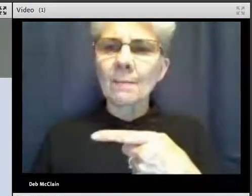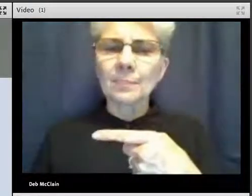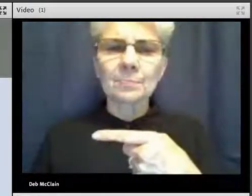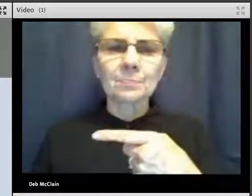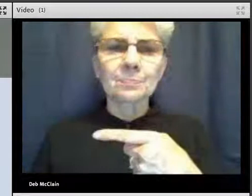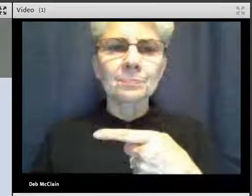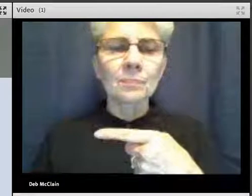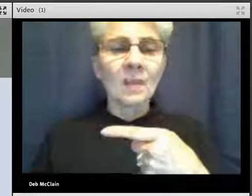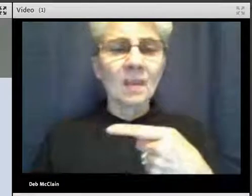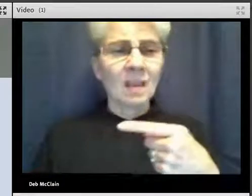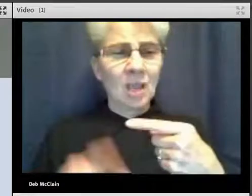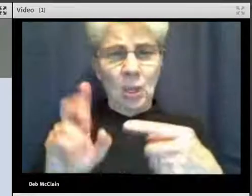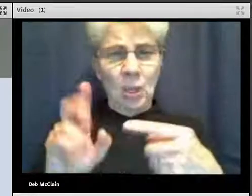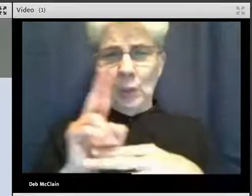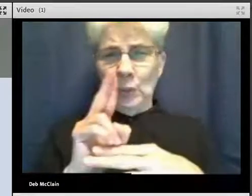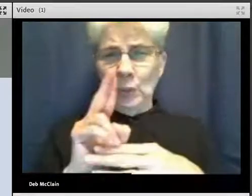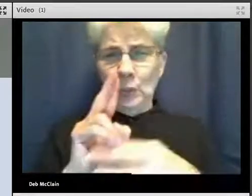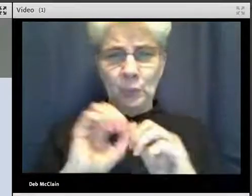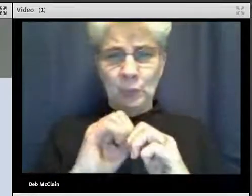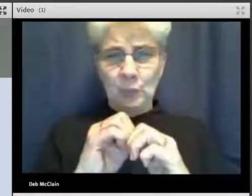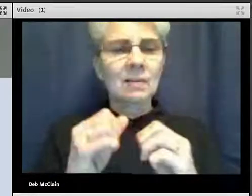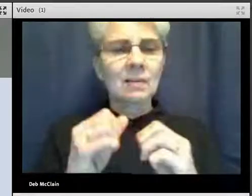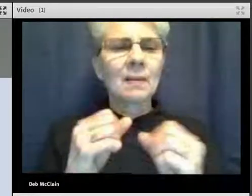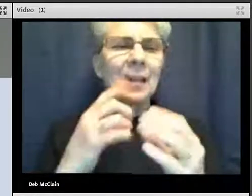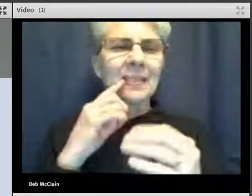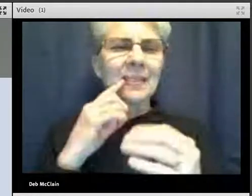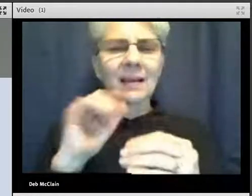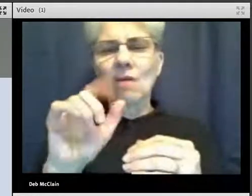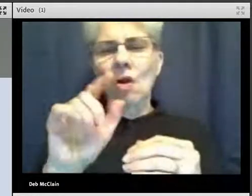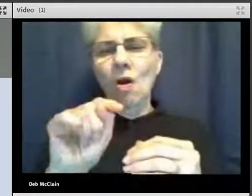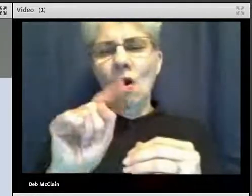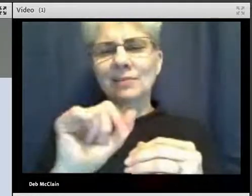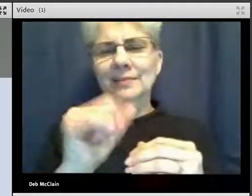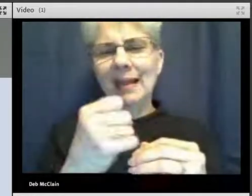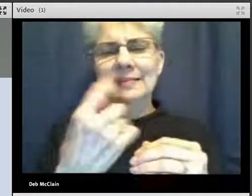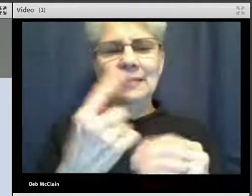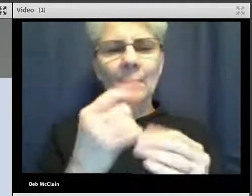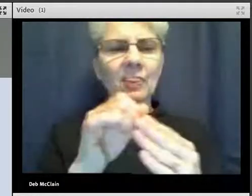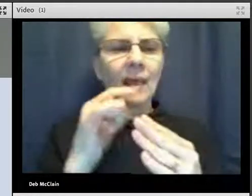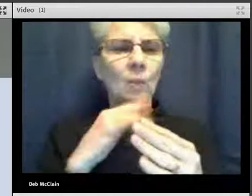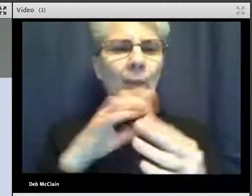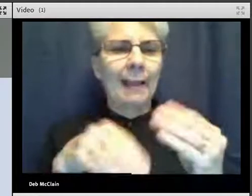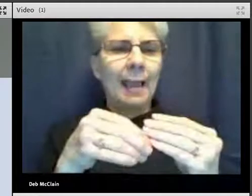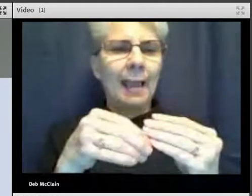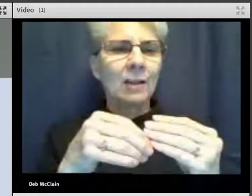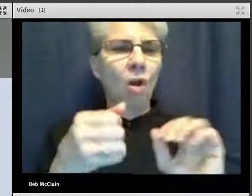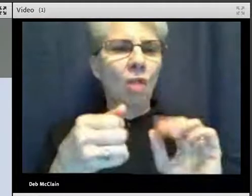So where do we use them? Most people think of alt-tags as something that we put on our website images,